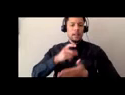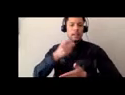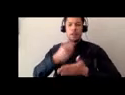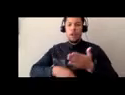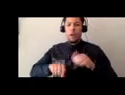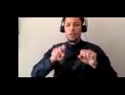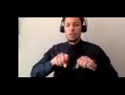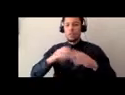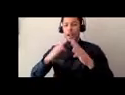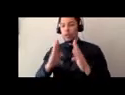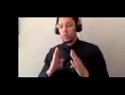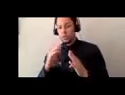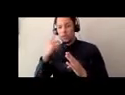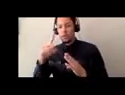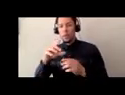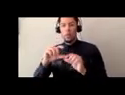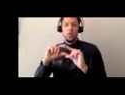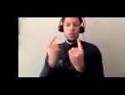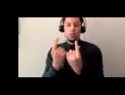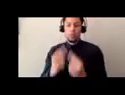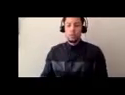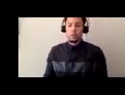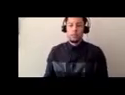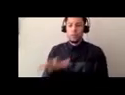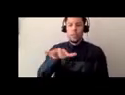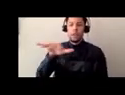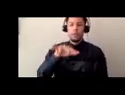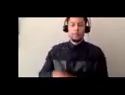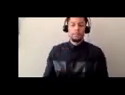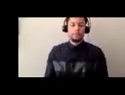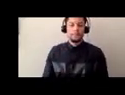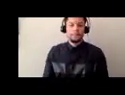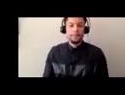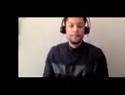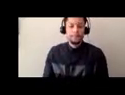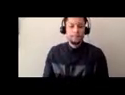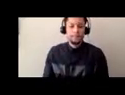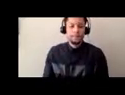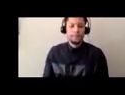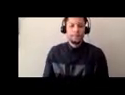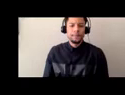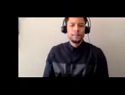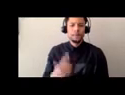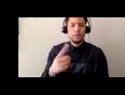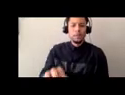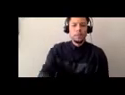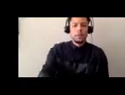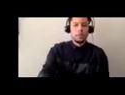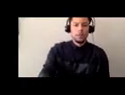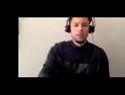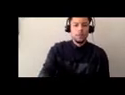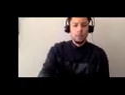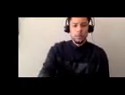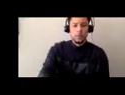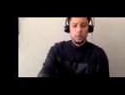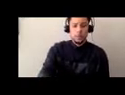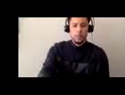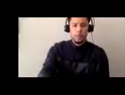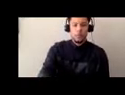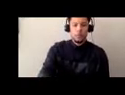Sharon Brisolara: And Mary put chat and the continuum of care.